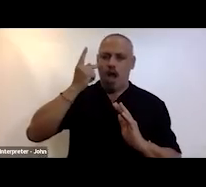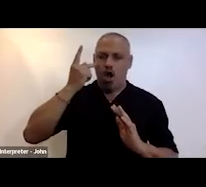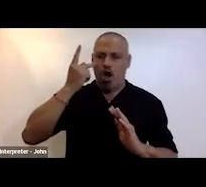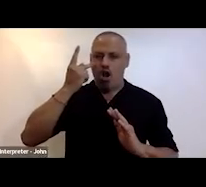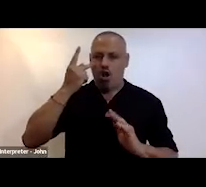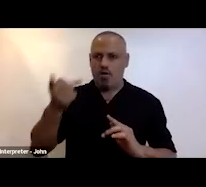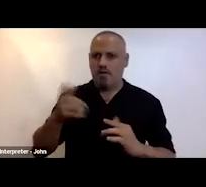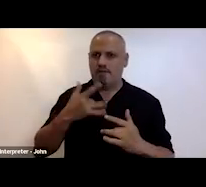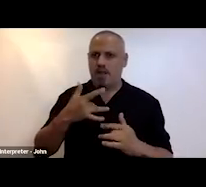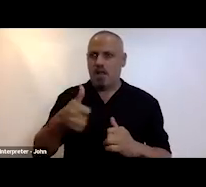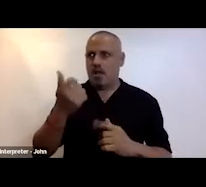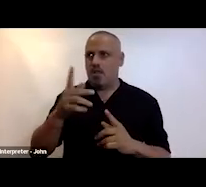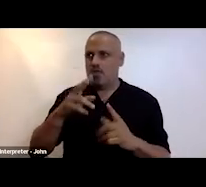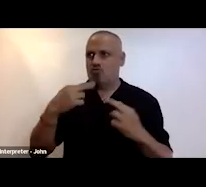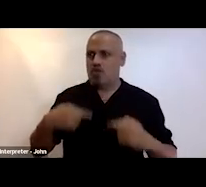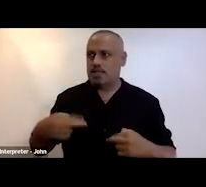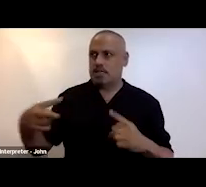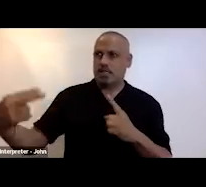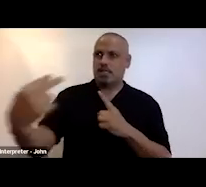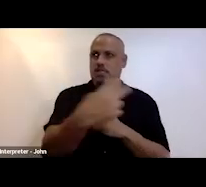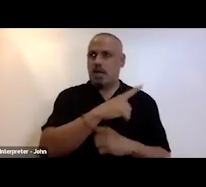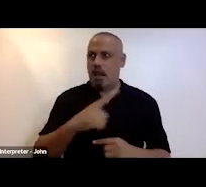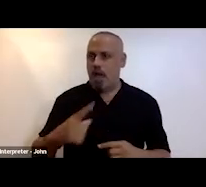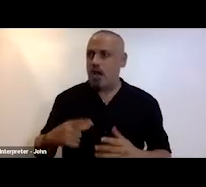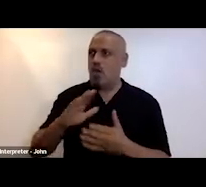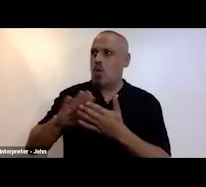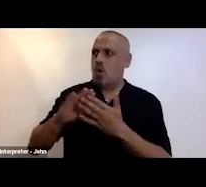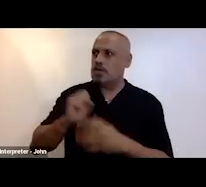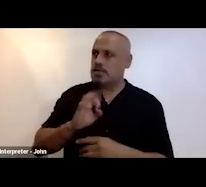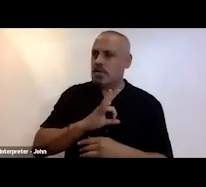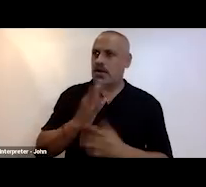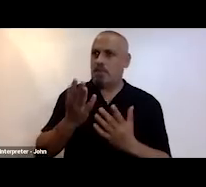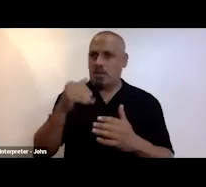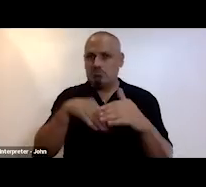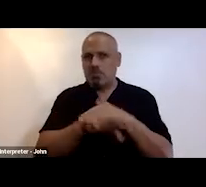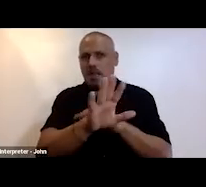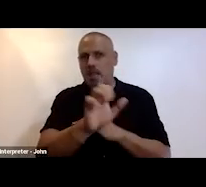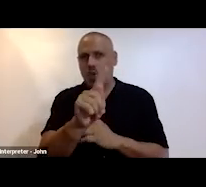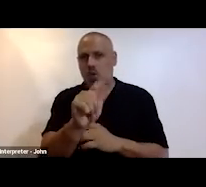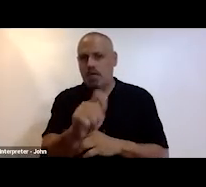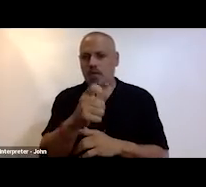feeling like other residents, landlords, maintenance staff might be going into their units, moving things around,